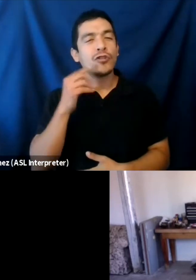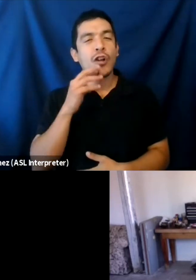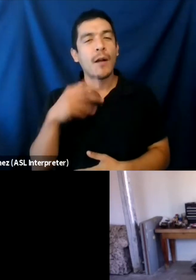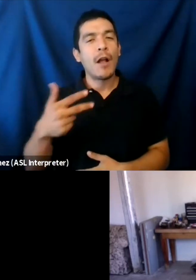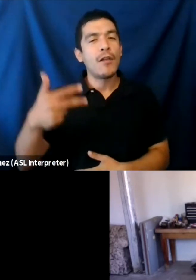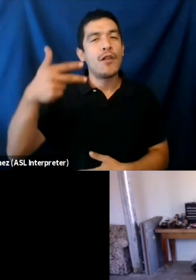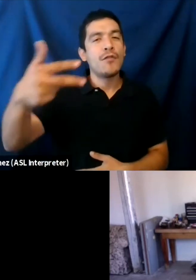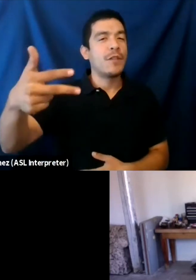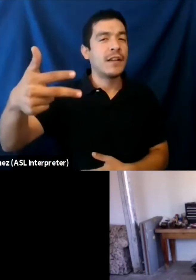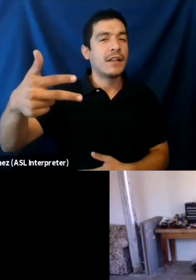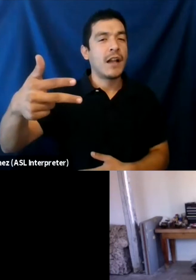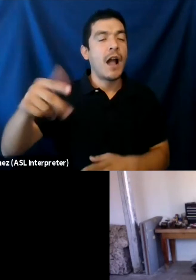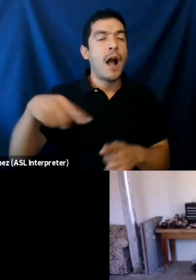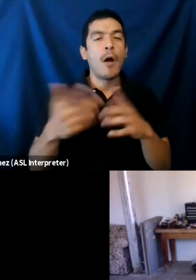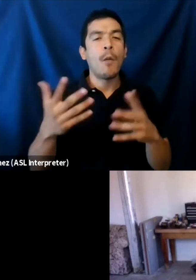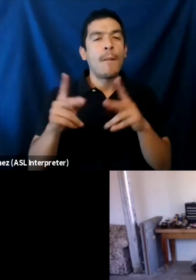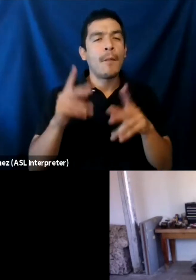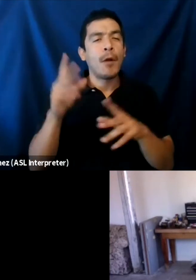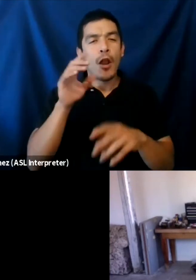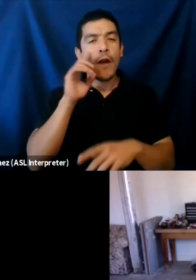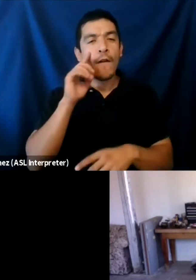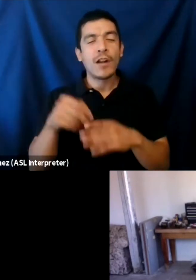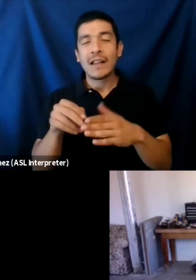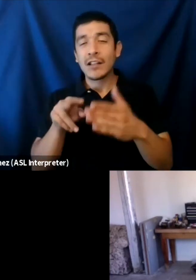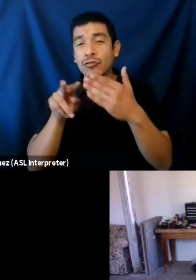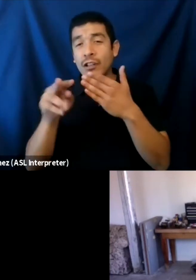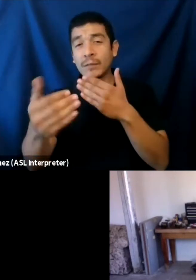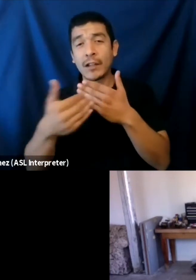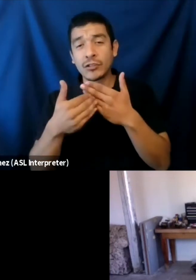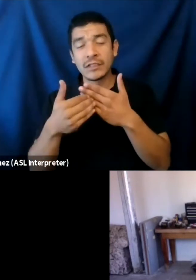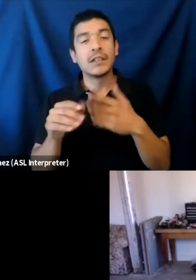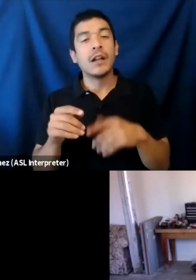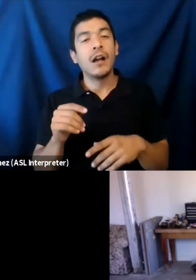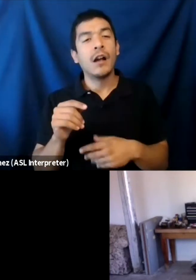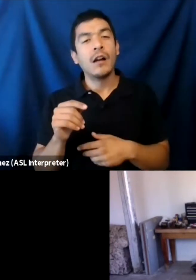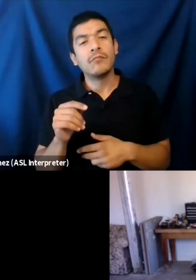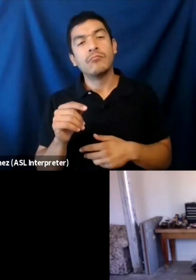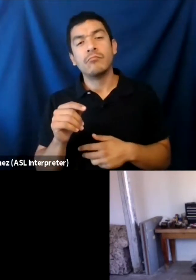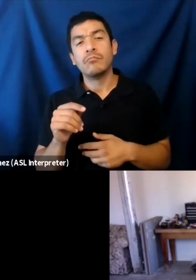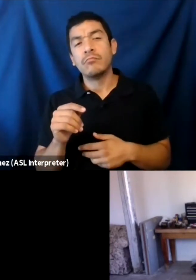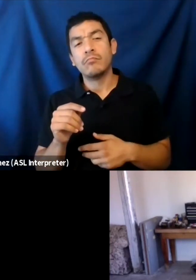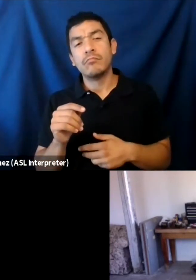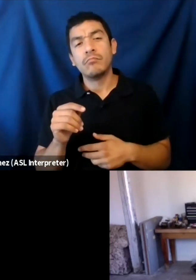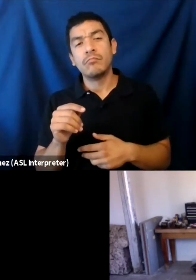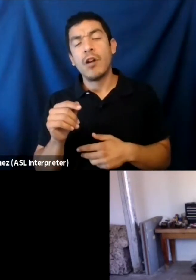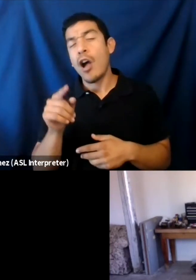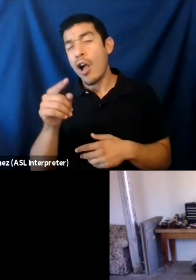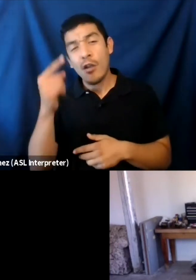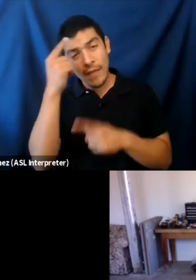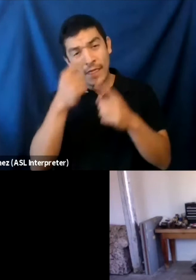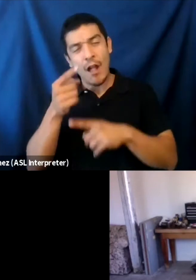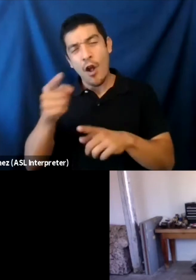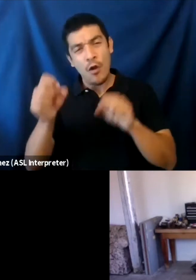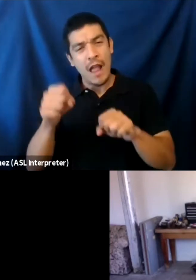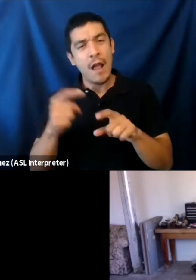of what people are looking for in transparency. I mean, have you, are you thinking, or have you been able to take any of your ideas